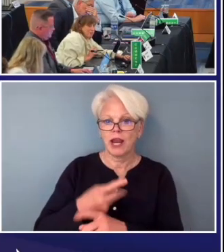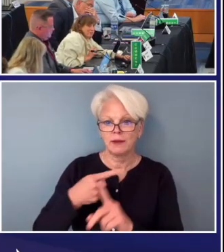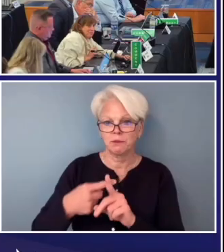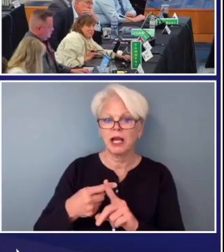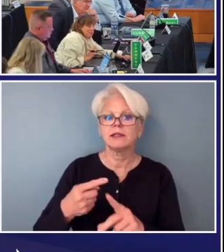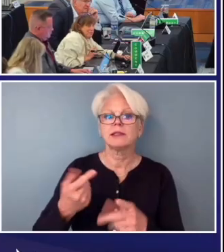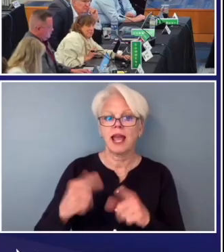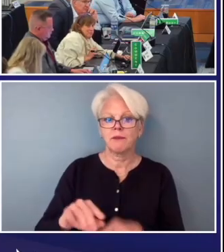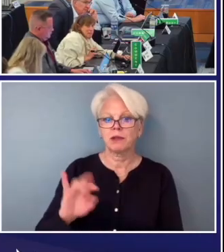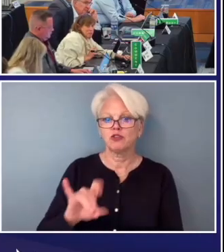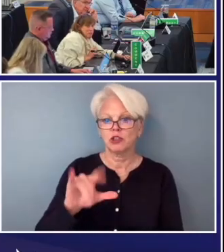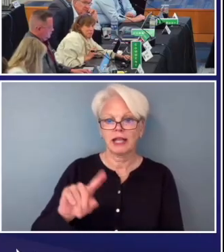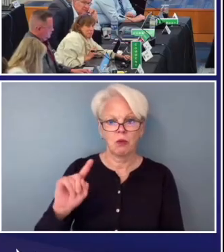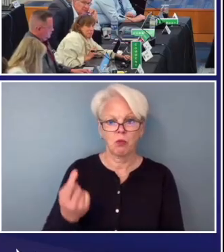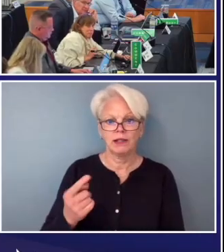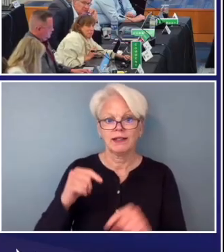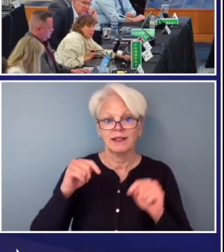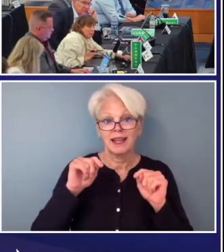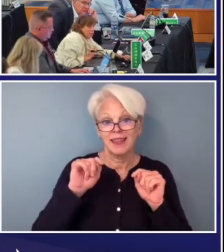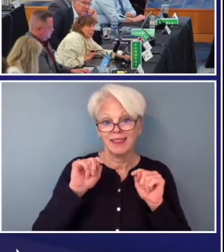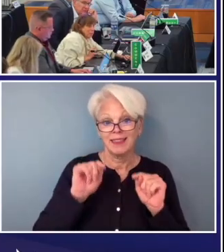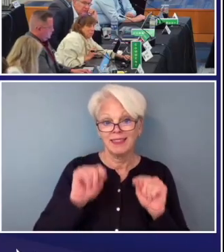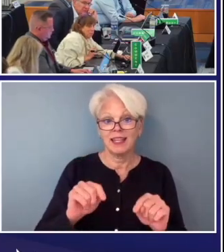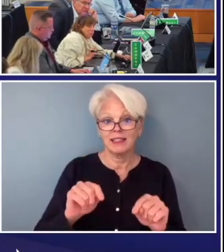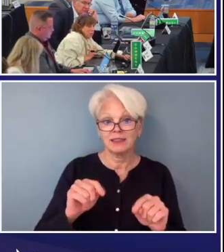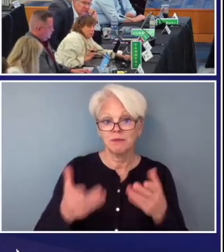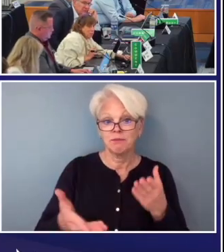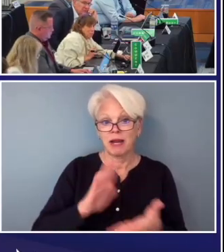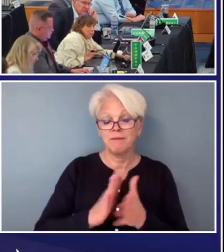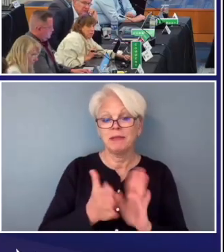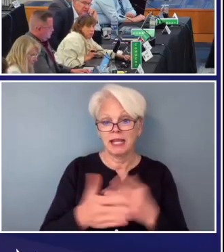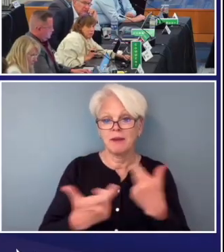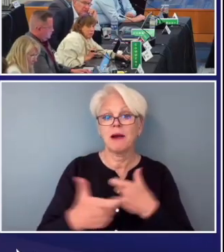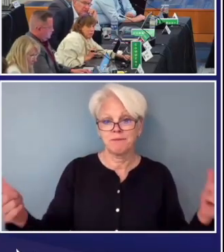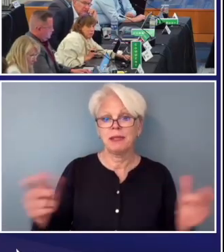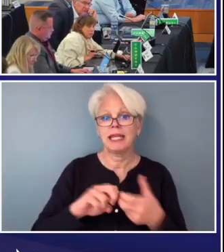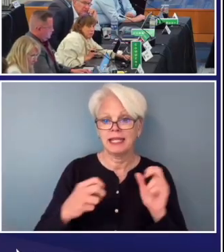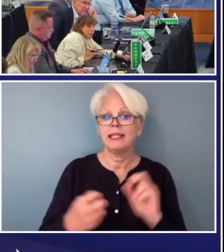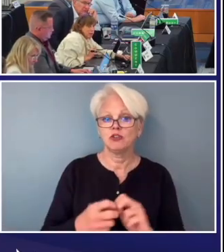that this actually may become a big issue when transferring between grad